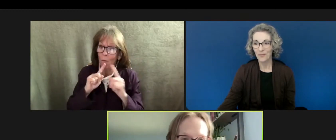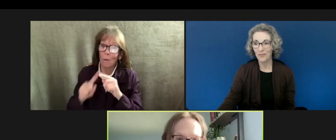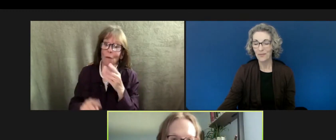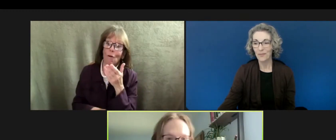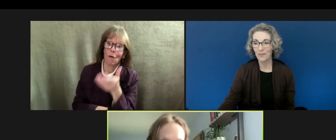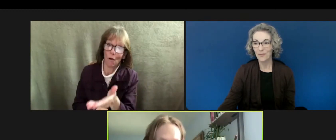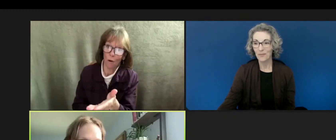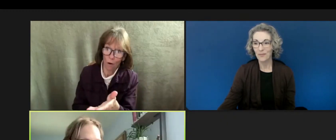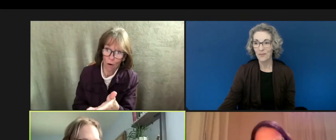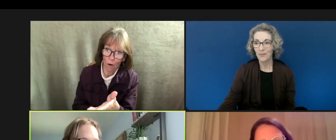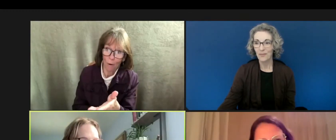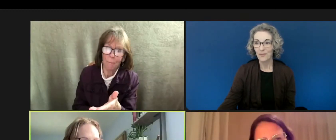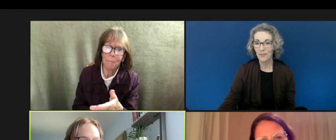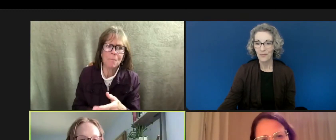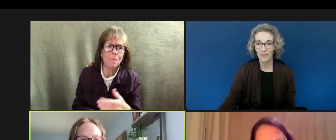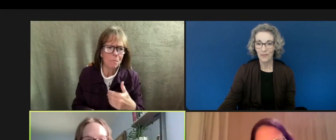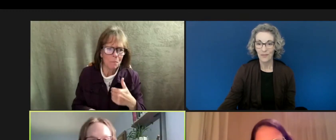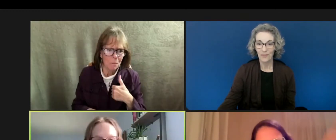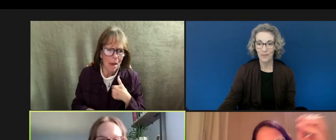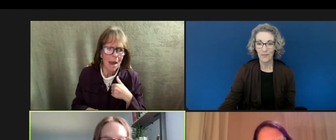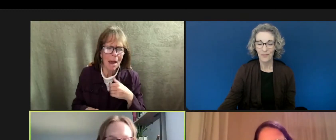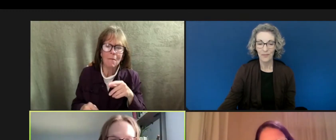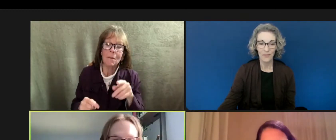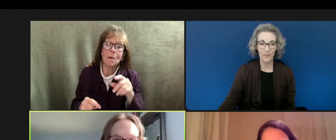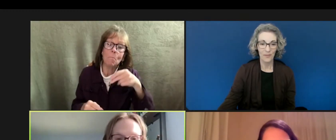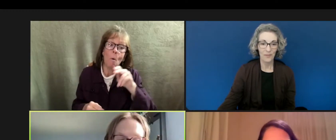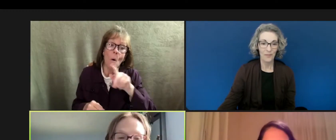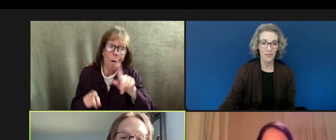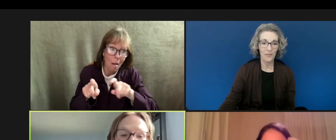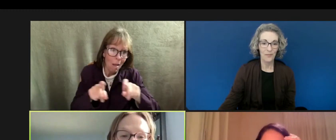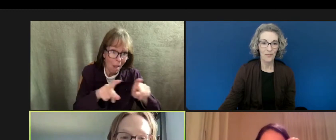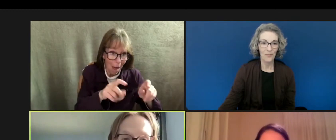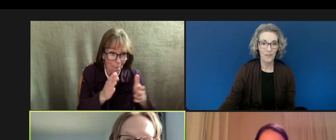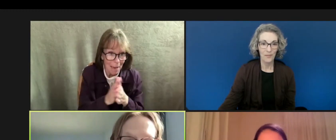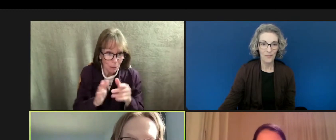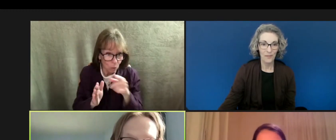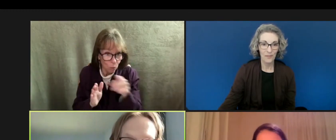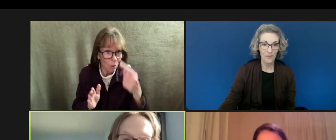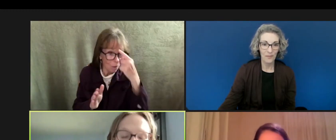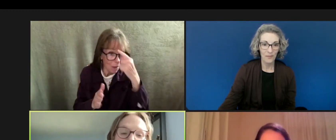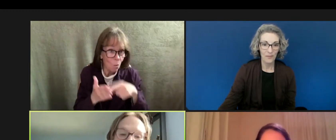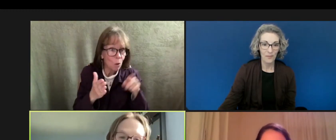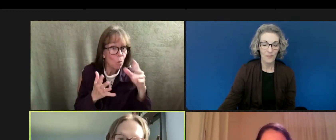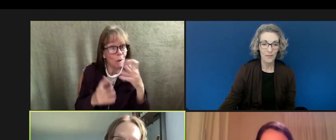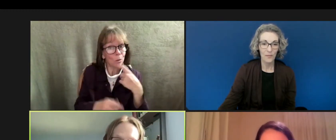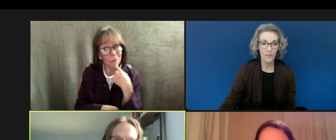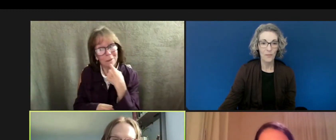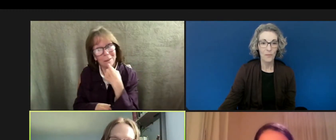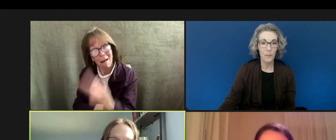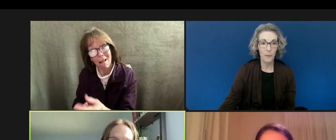And there's a pull up in Slido where I'm asking you to share what you'd like to share with Angela, what you would say to her.